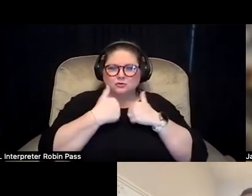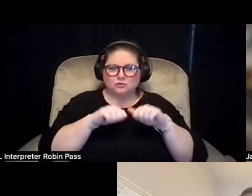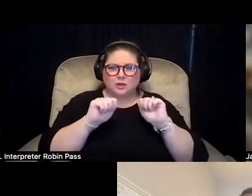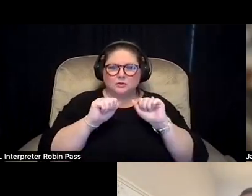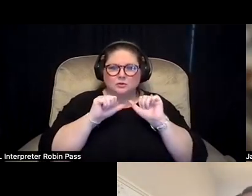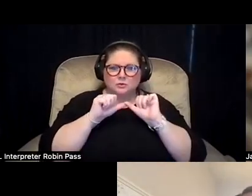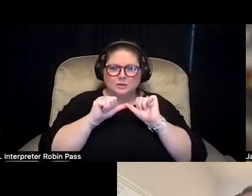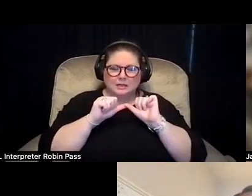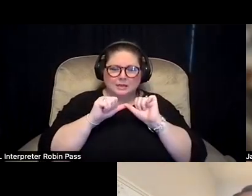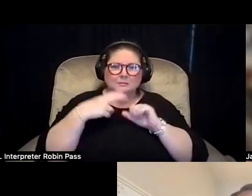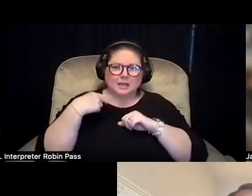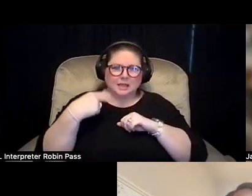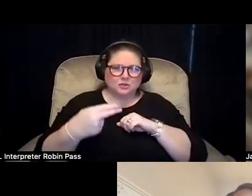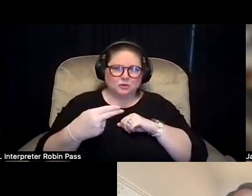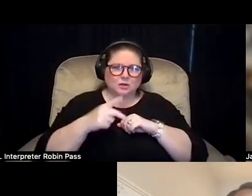keep the history true history from being taught